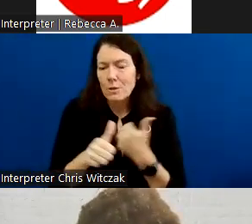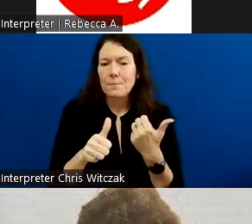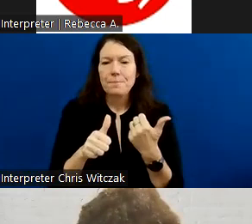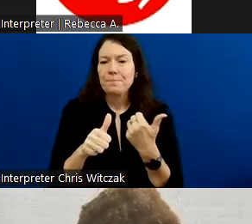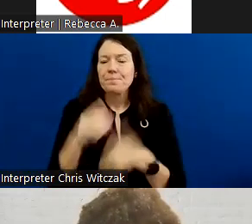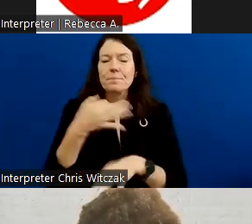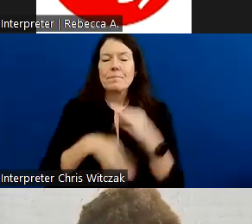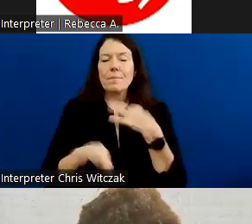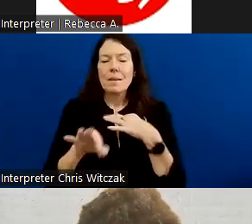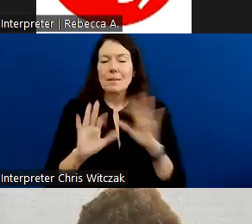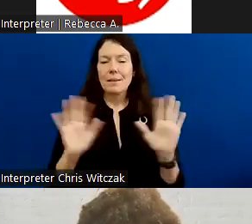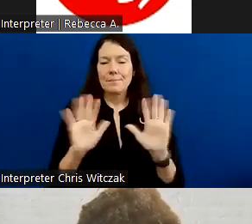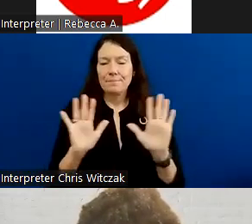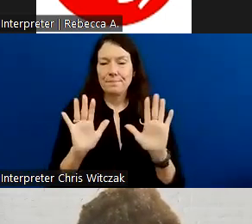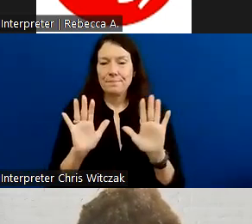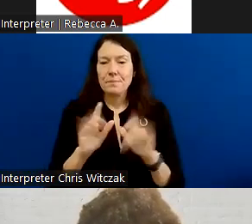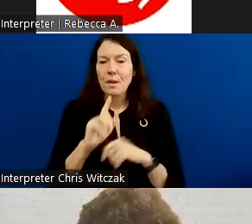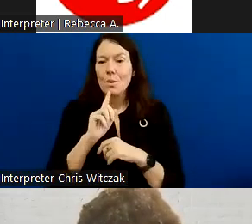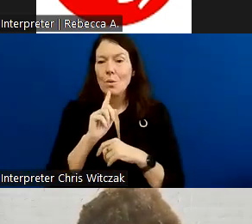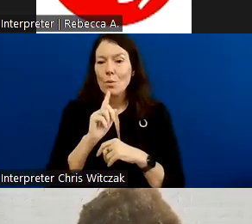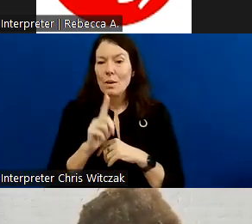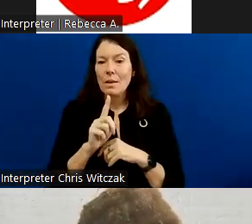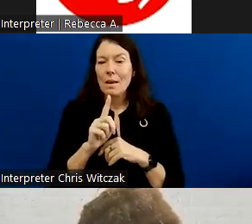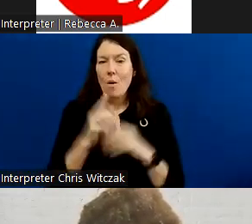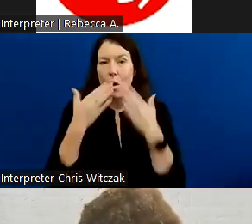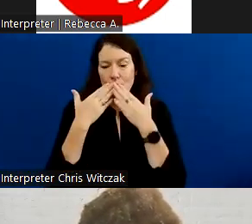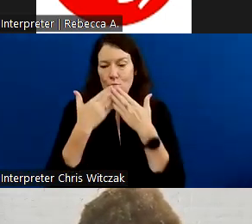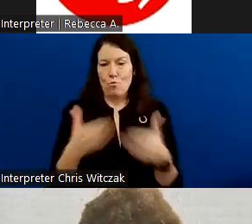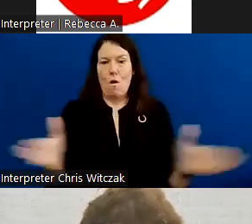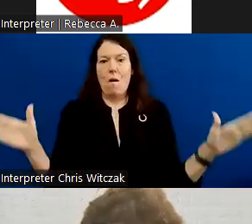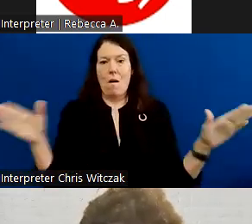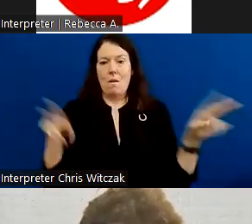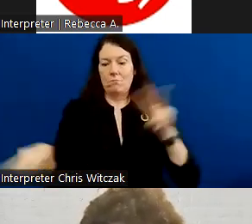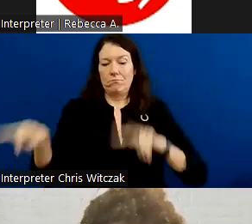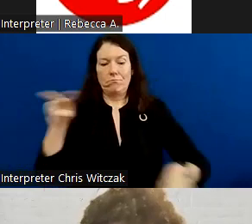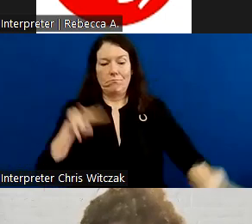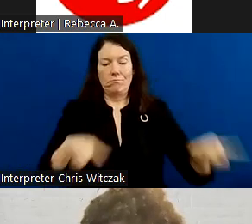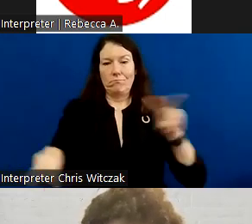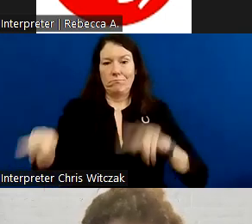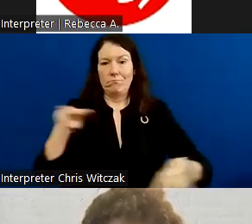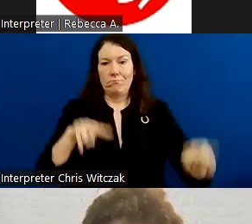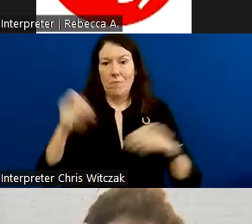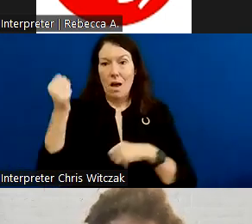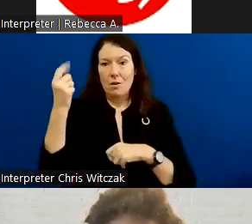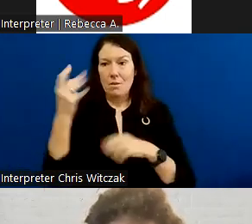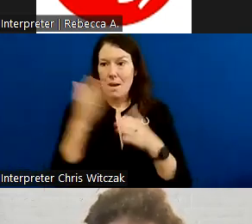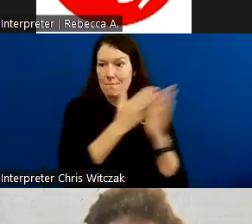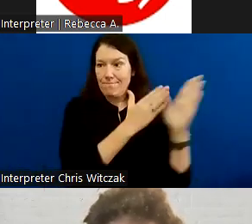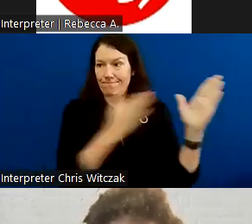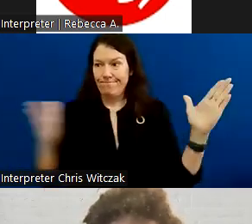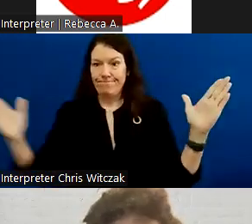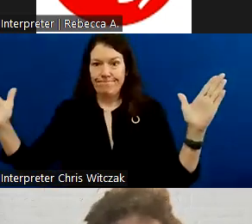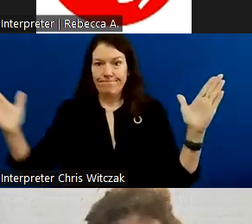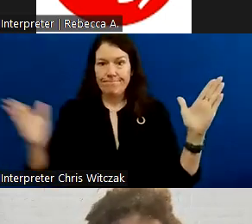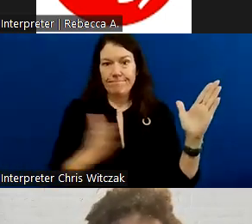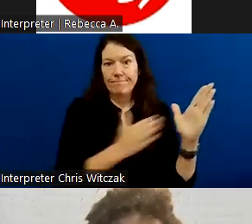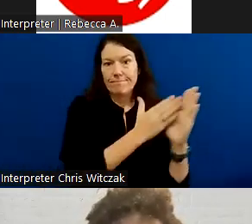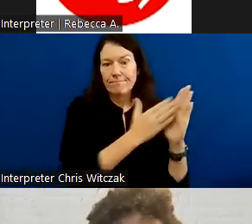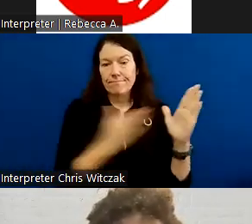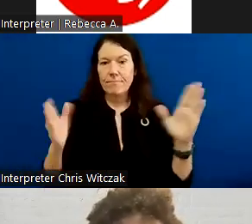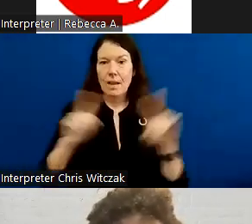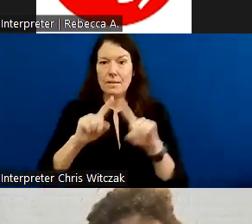taking really taking a broader look and understanding the spectrum of substance use that relationships